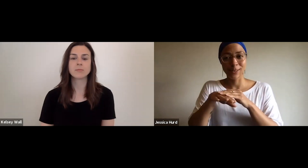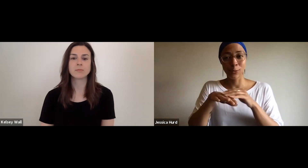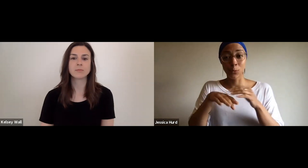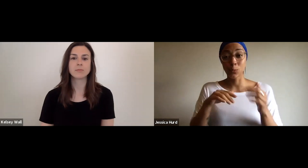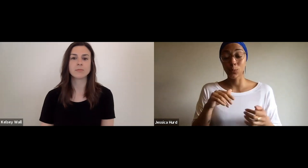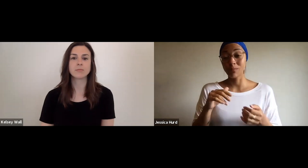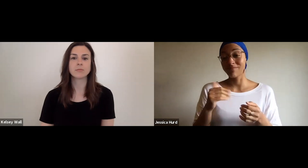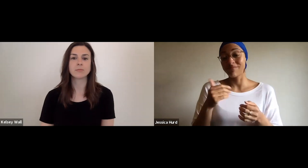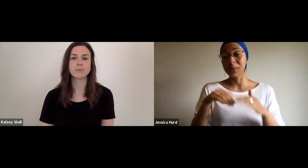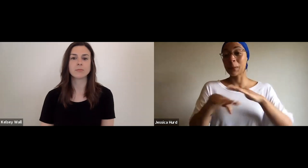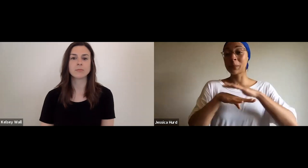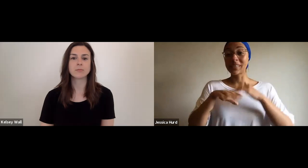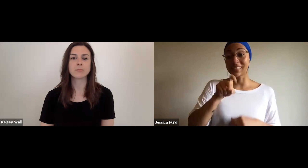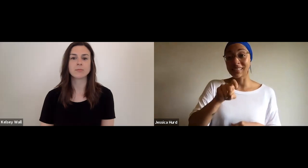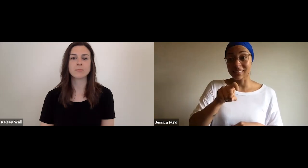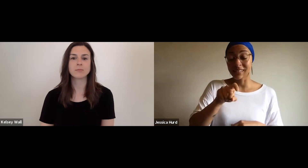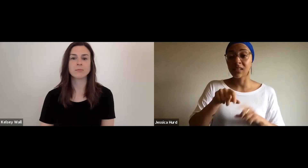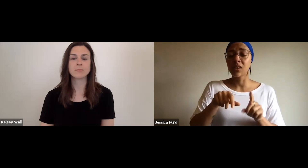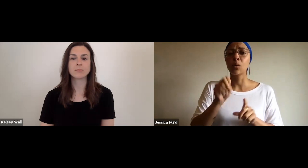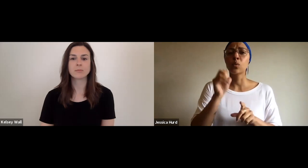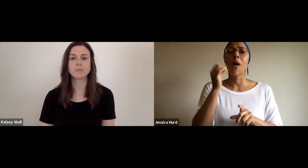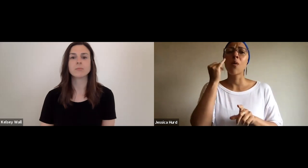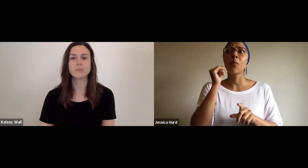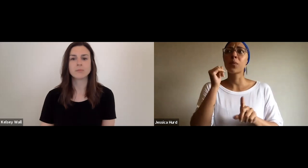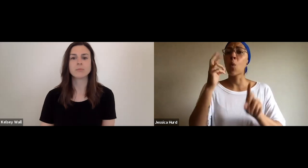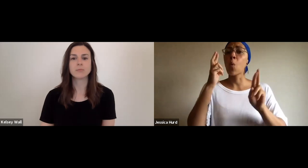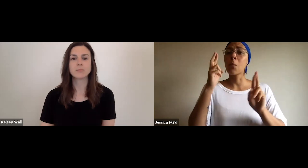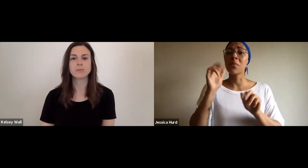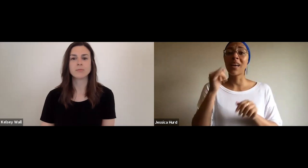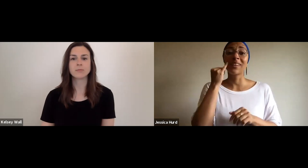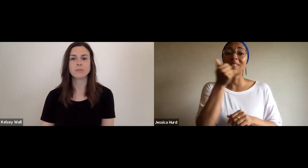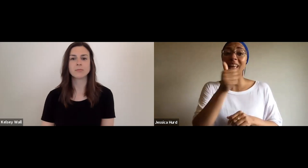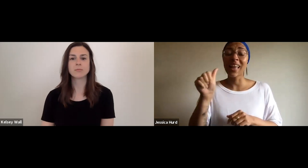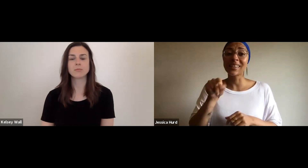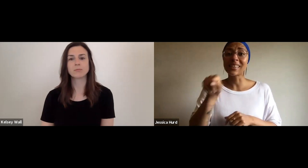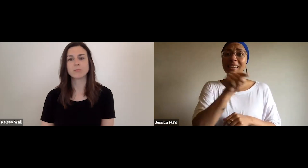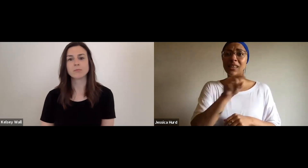is that everyone has access to certain basic needs in our lives,